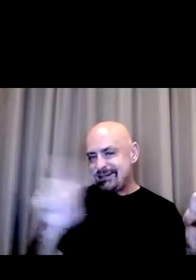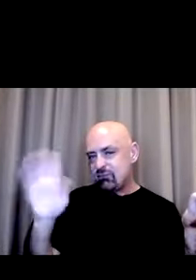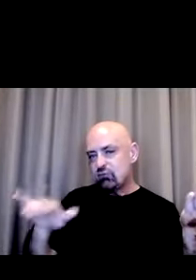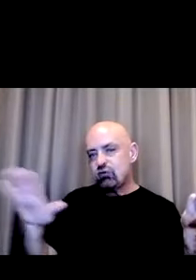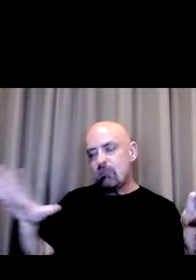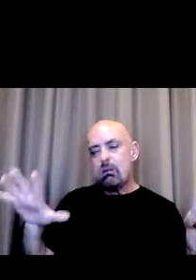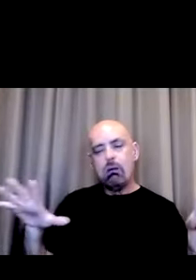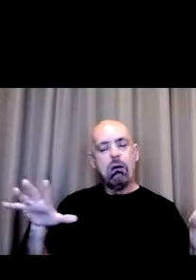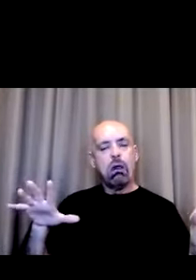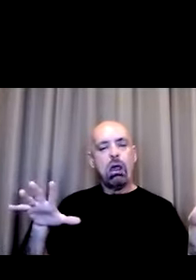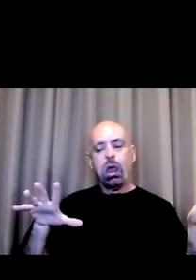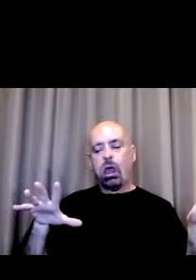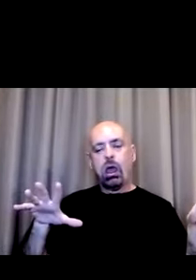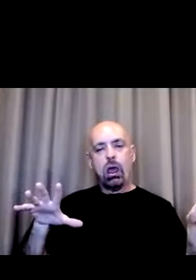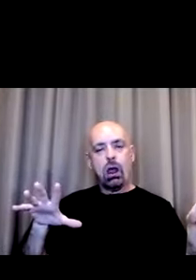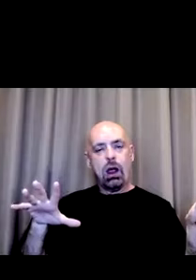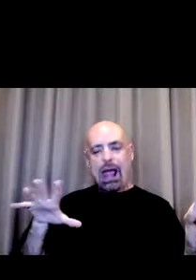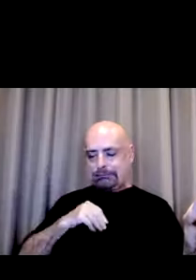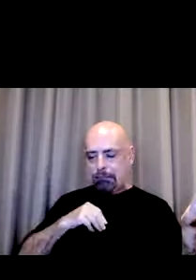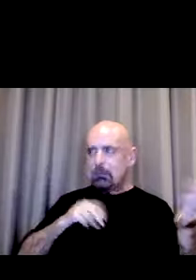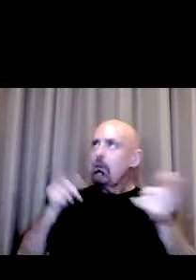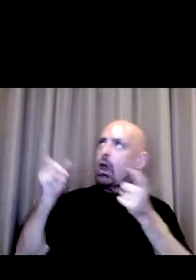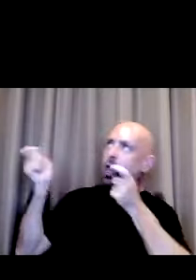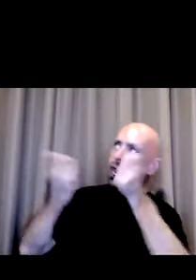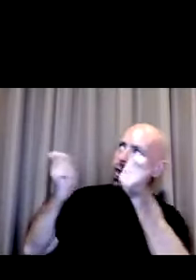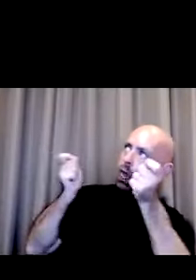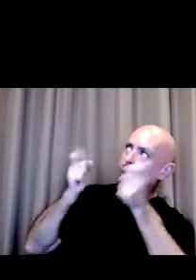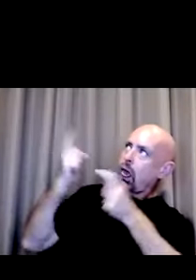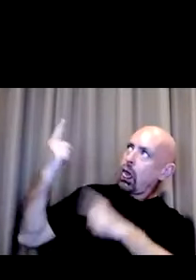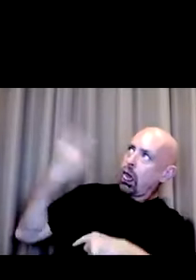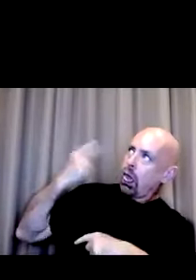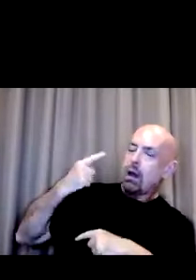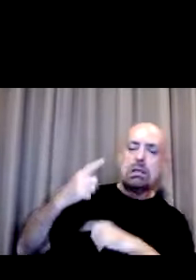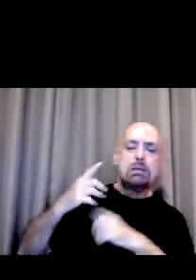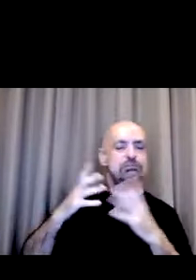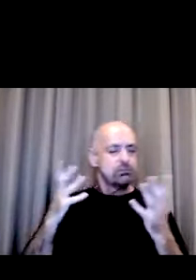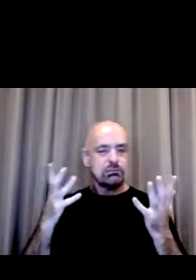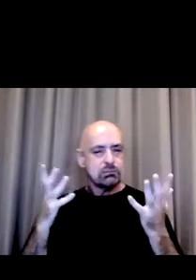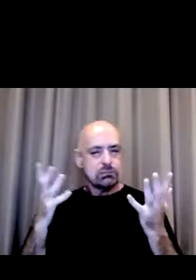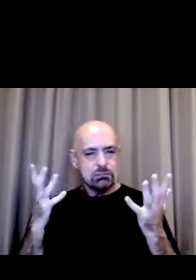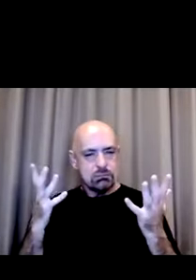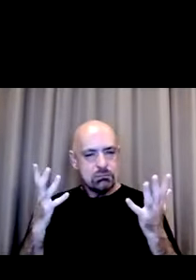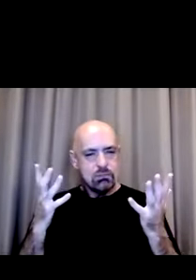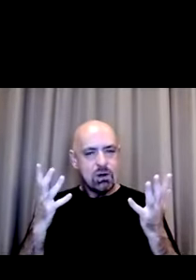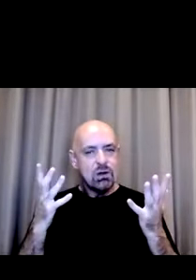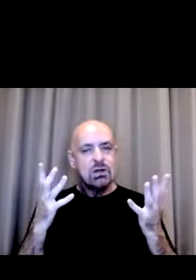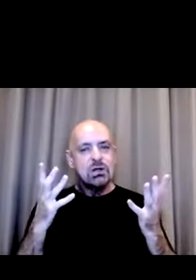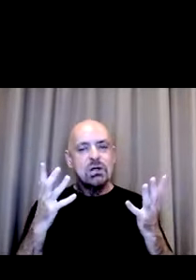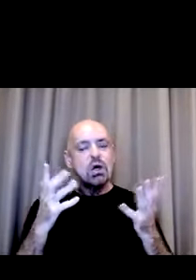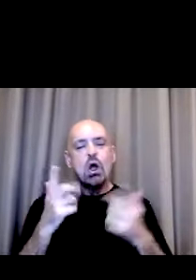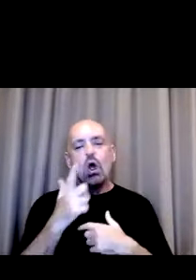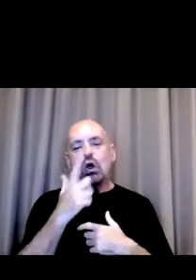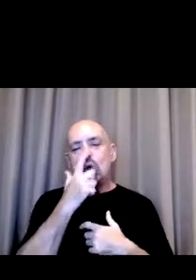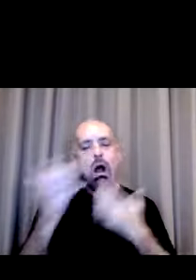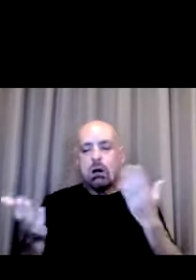just as a of the rights of men standing for wo men as well. So there was a need